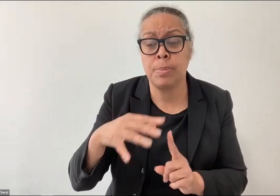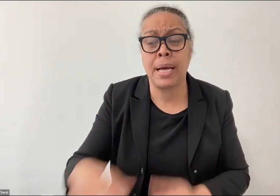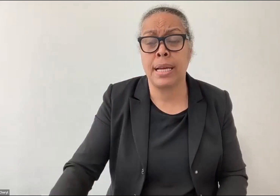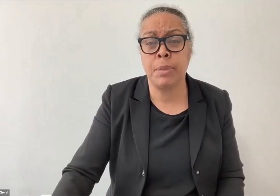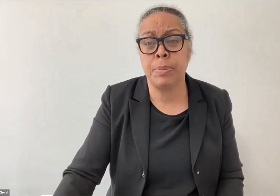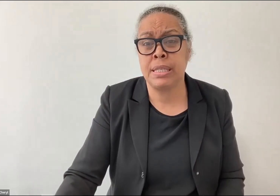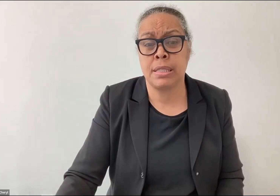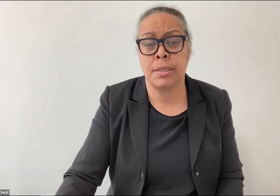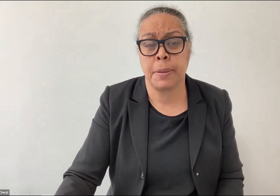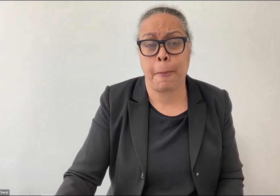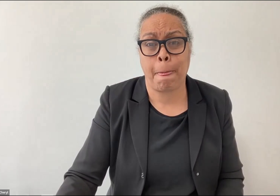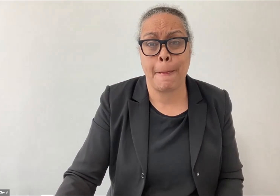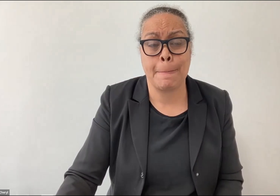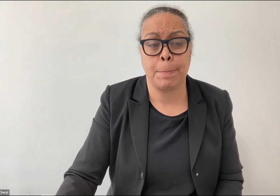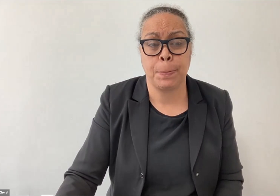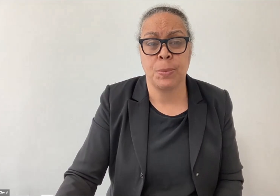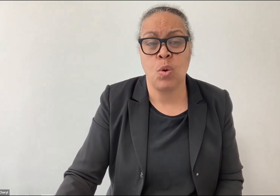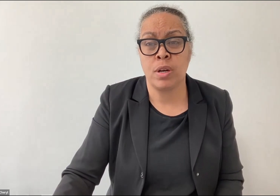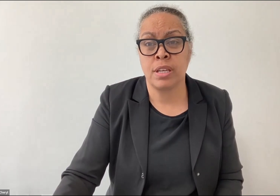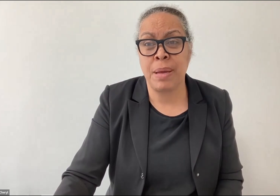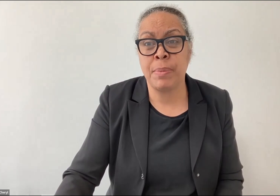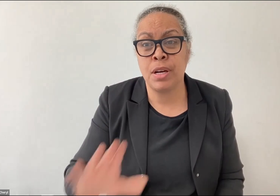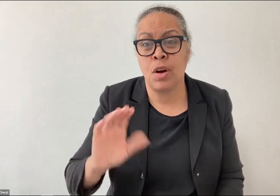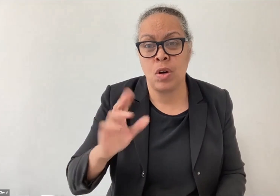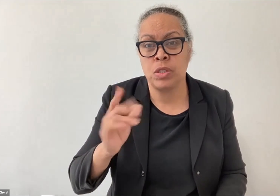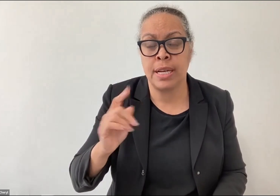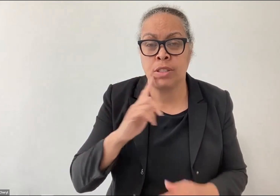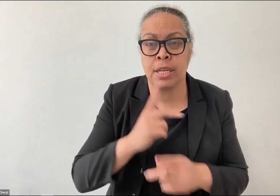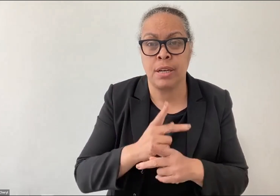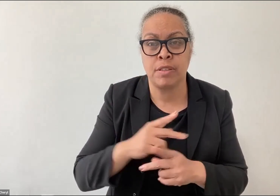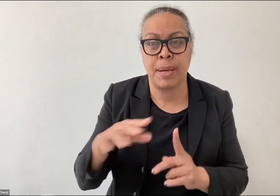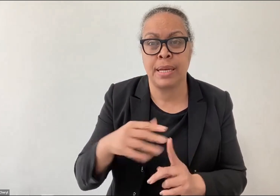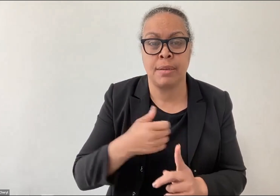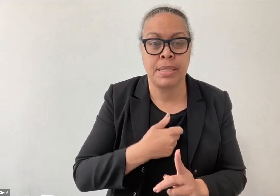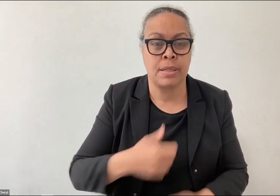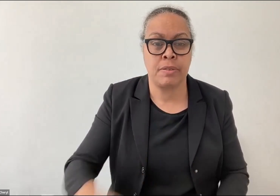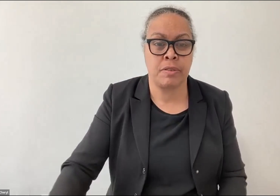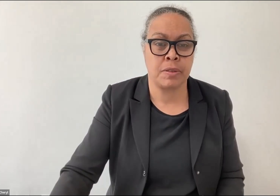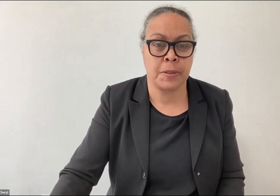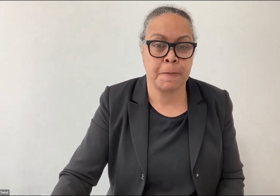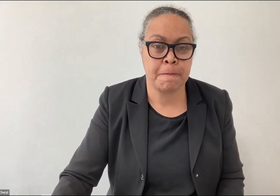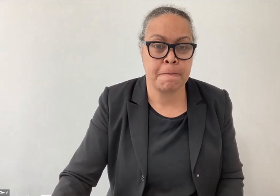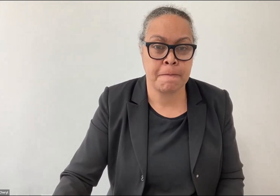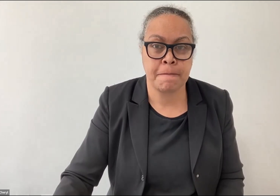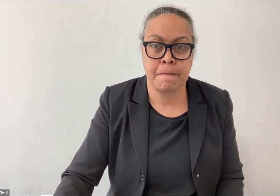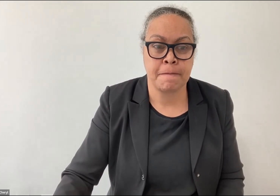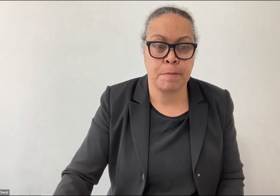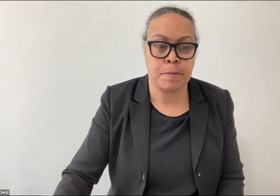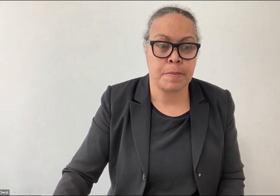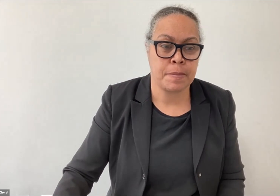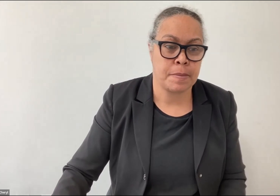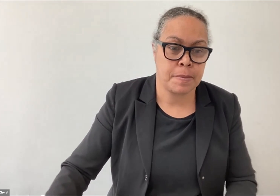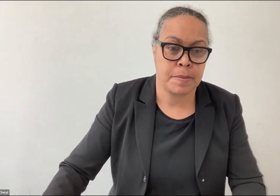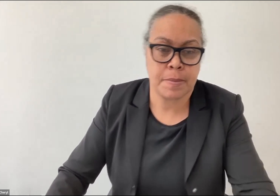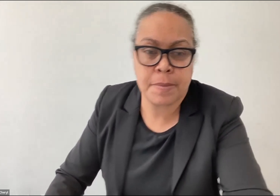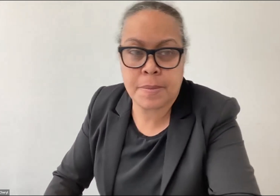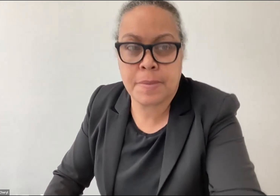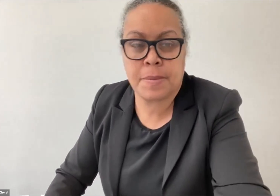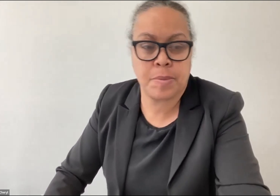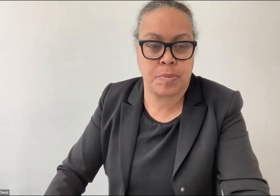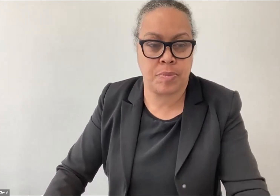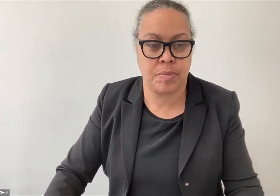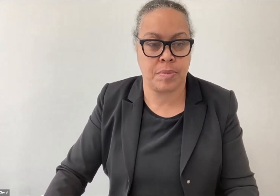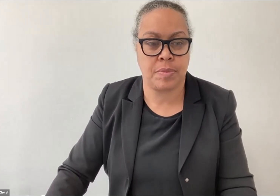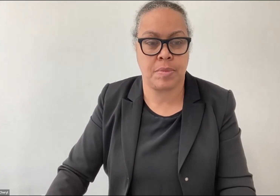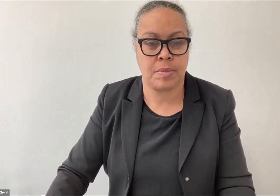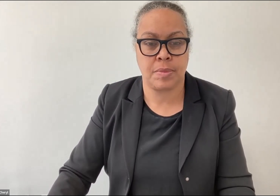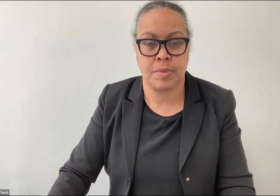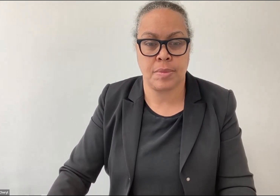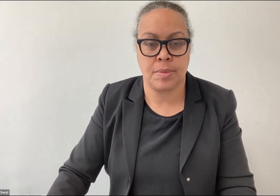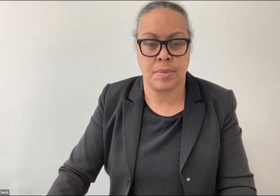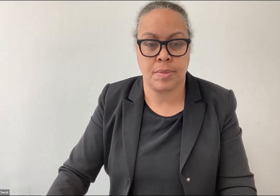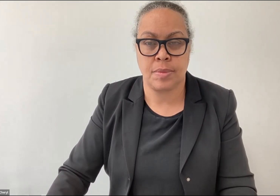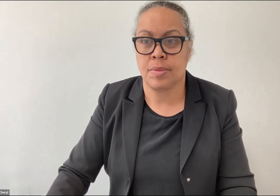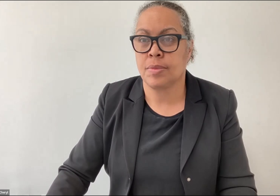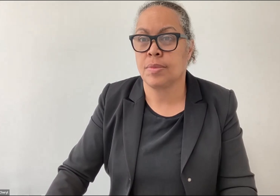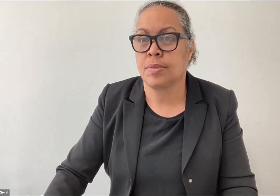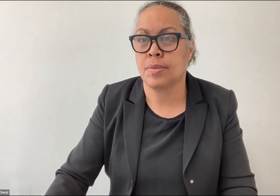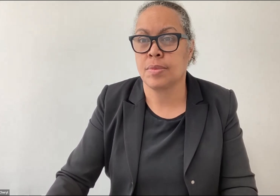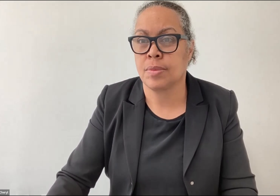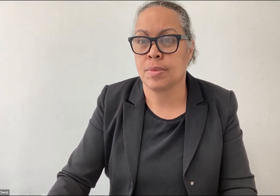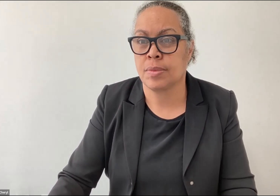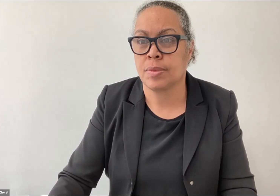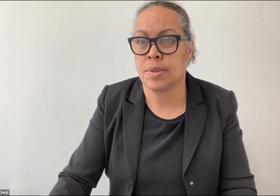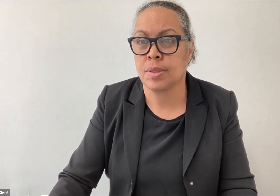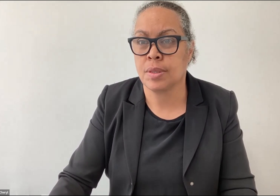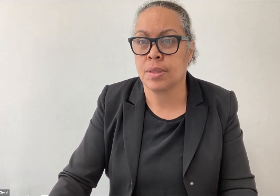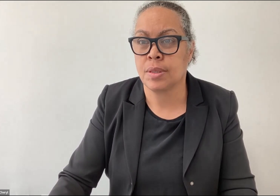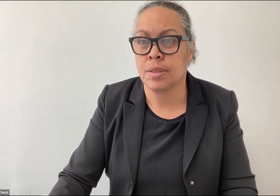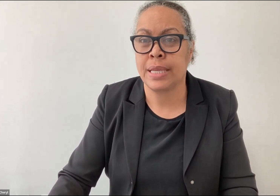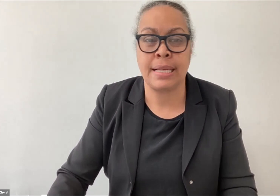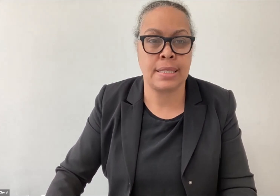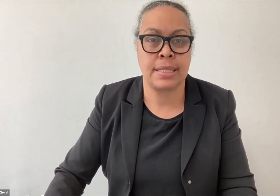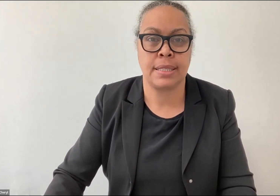Can you just spotlight me, please, or make me a call host and i'll take care of spotlighting myself,